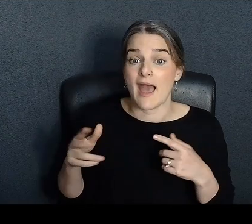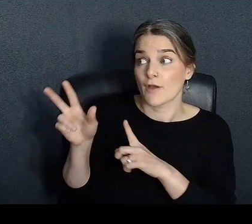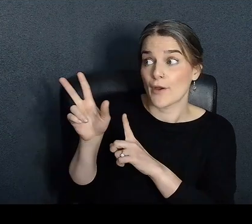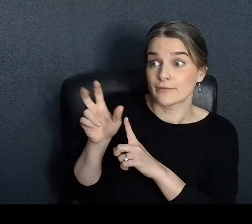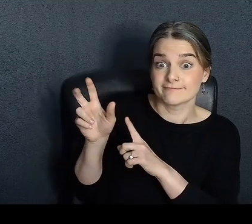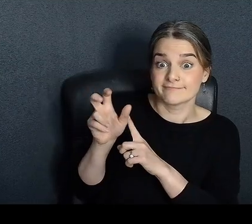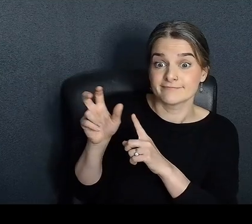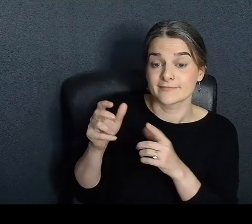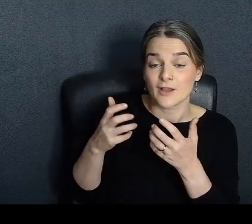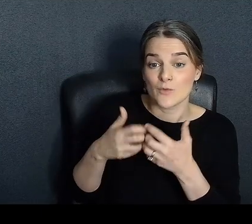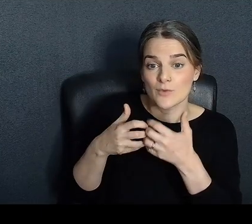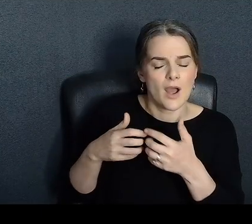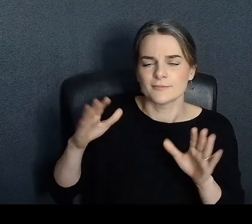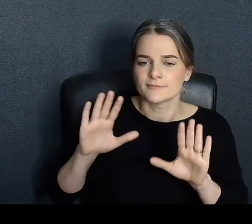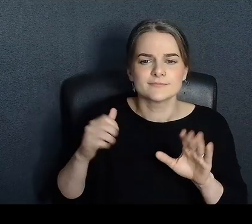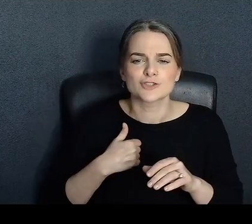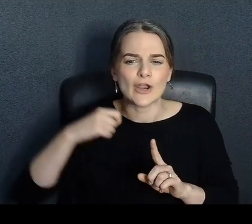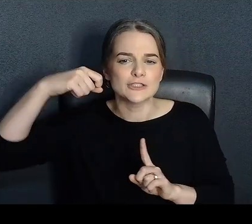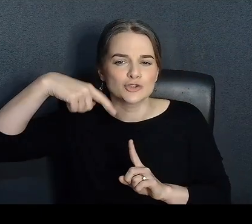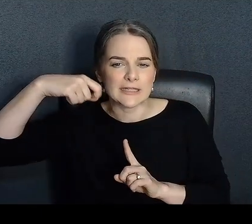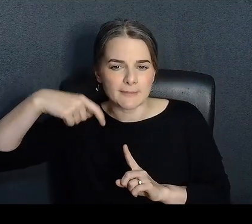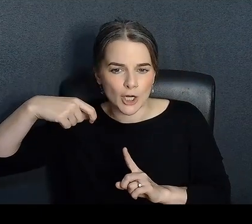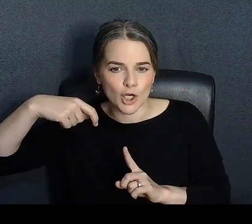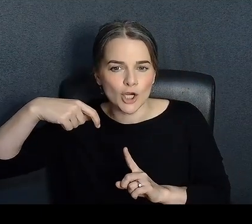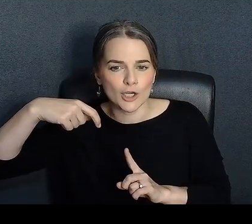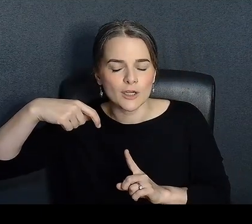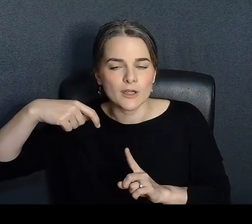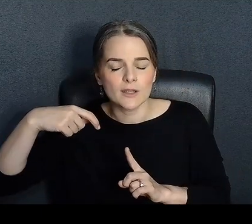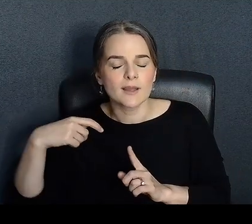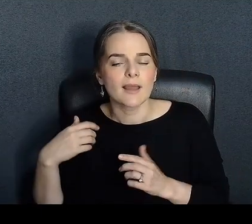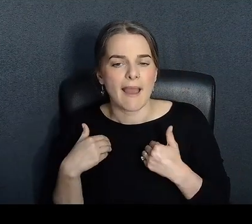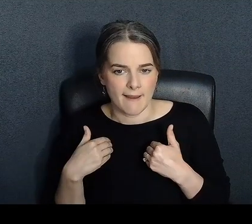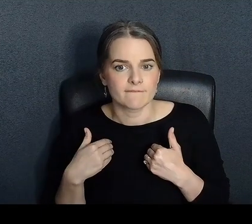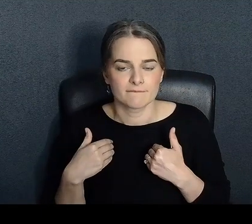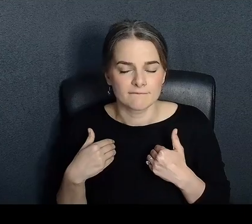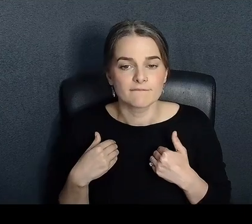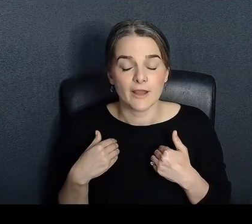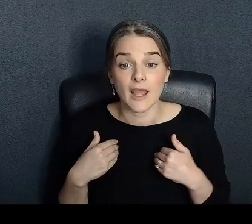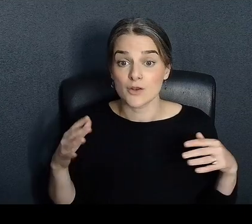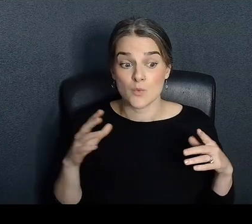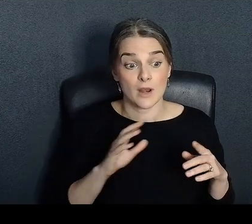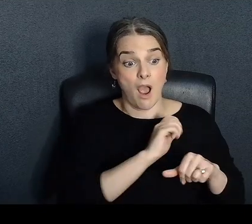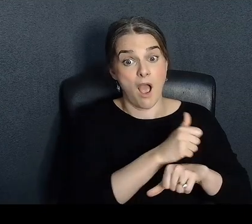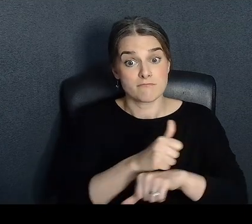I'm sorry, a transmitter. And you can hook this up so that when someone rings the doorbell,